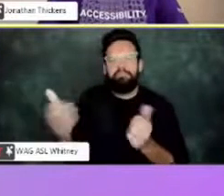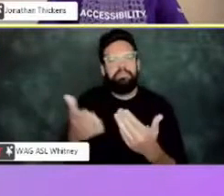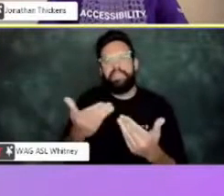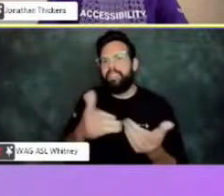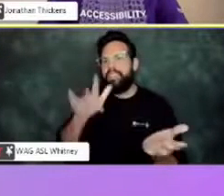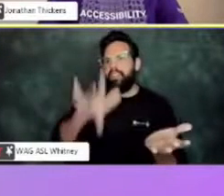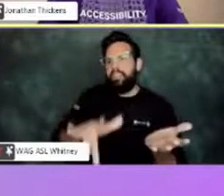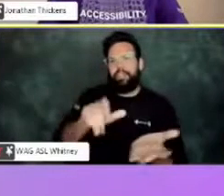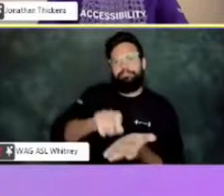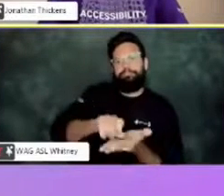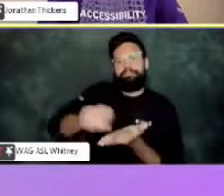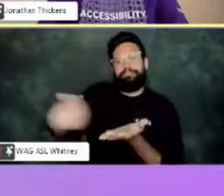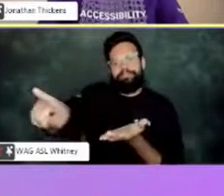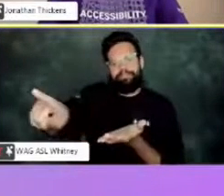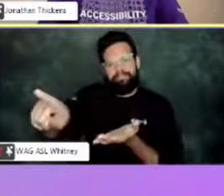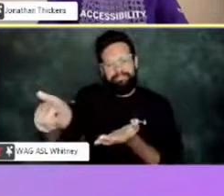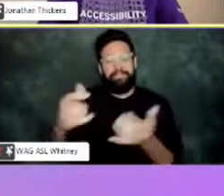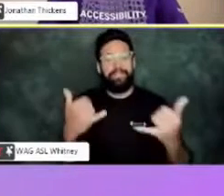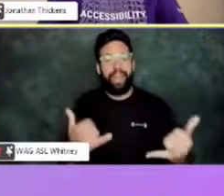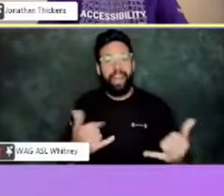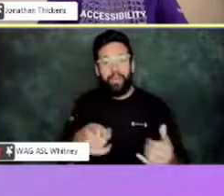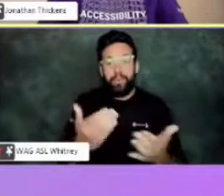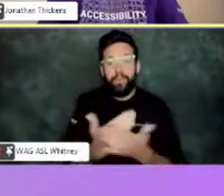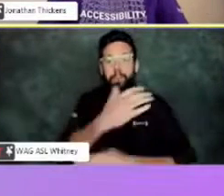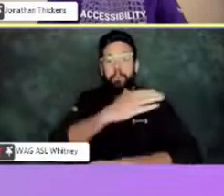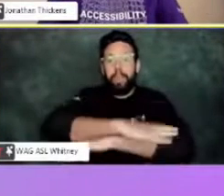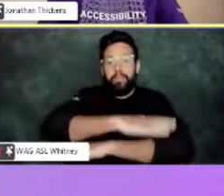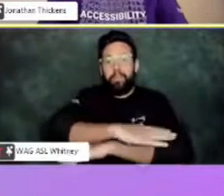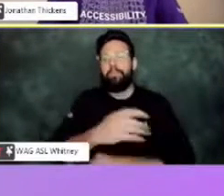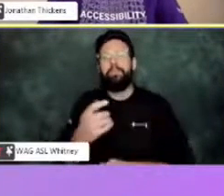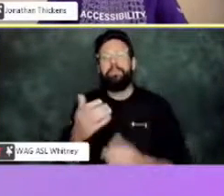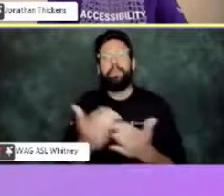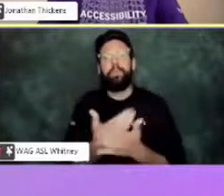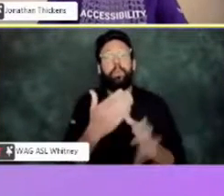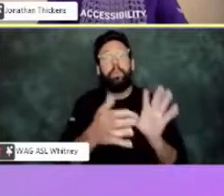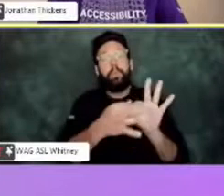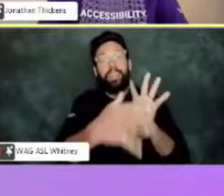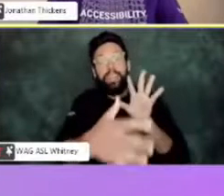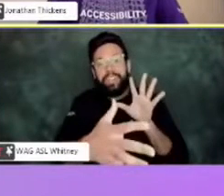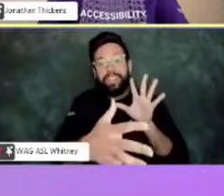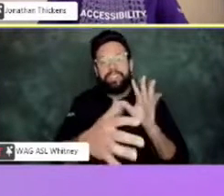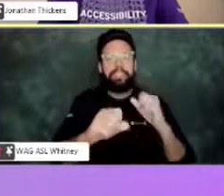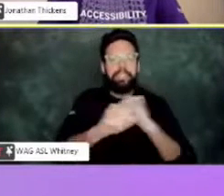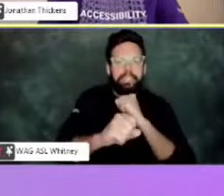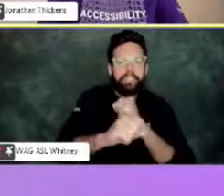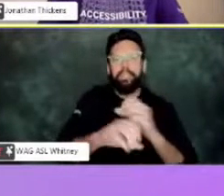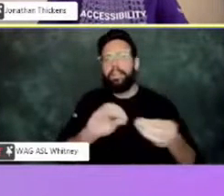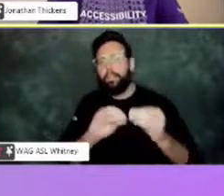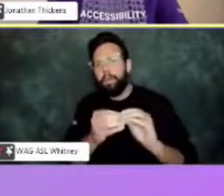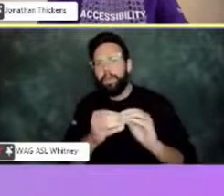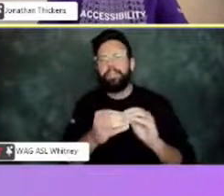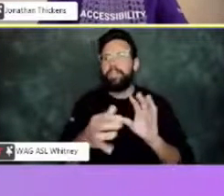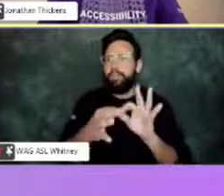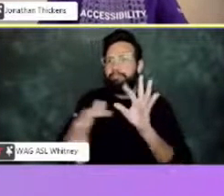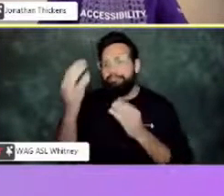you can do things like share the most recent releases, accessibility stats with your manager, show off how a feature improves accessibility